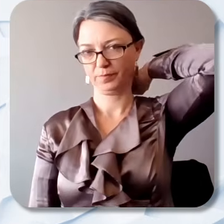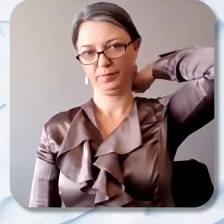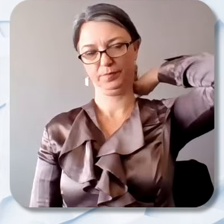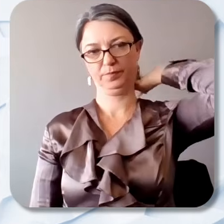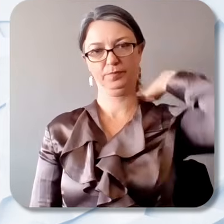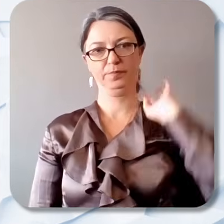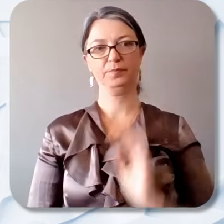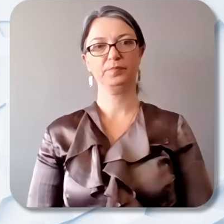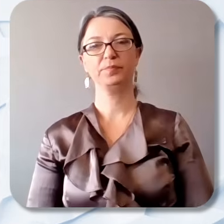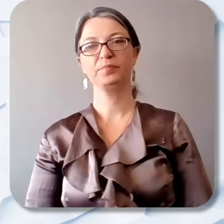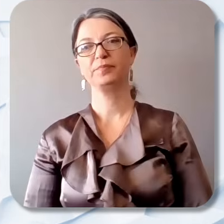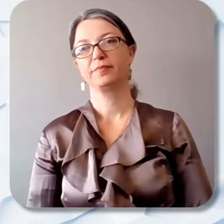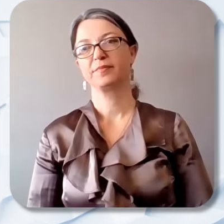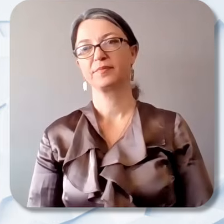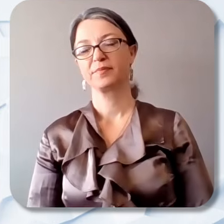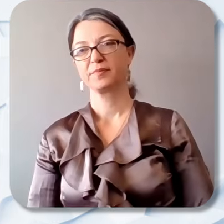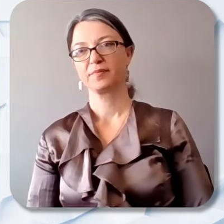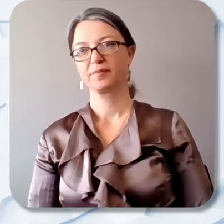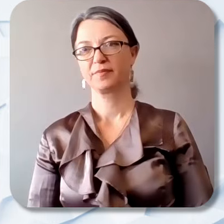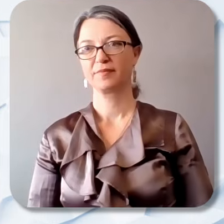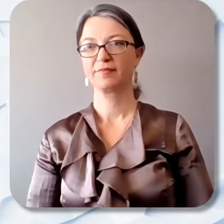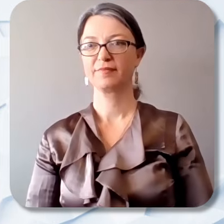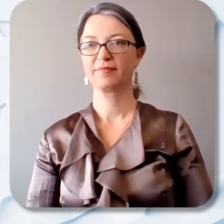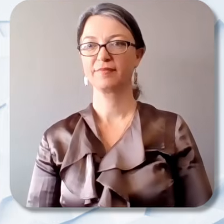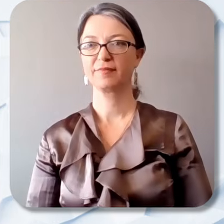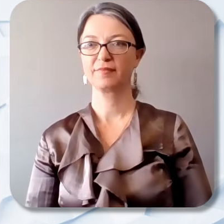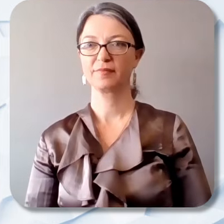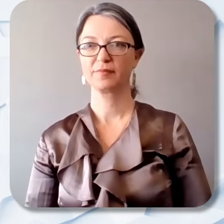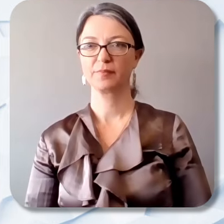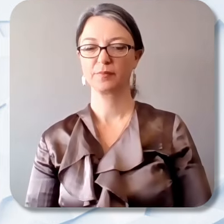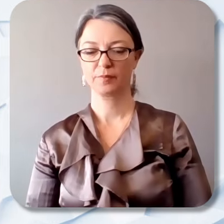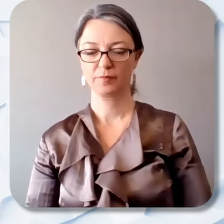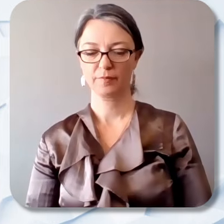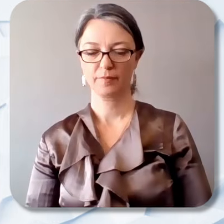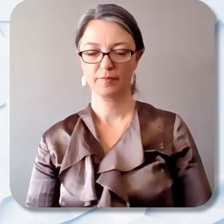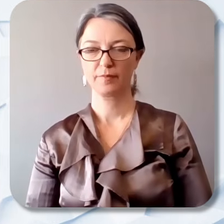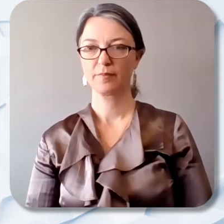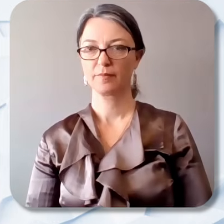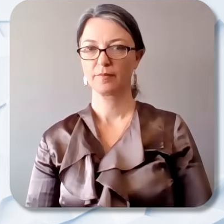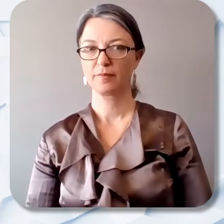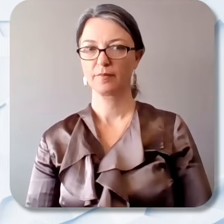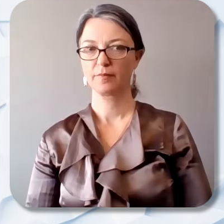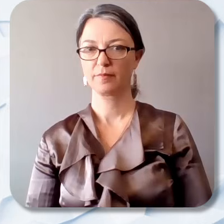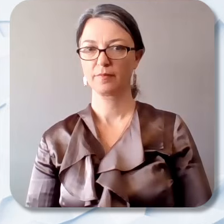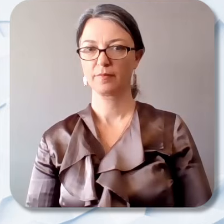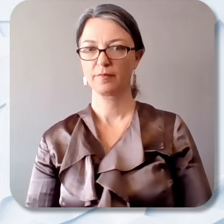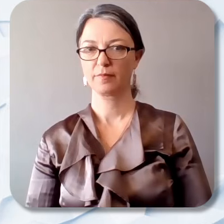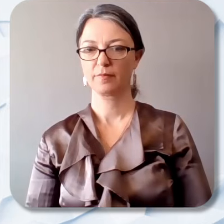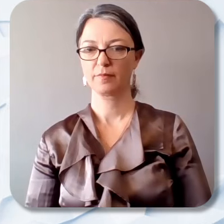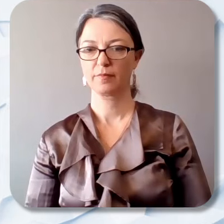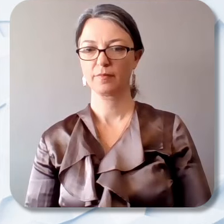And if submitting, and it's less than the total of the sample that you submitted then